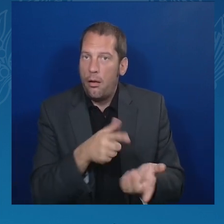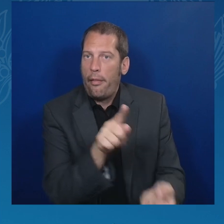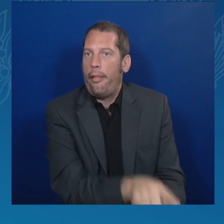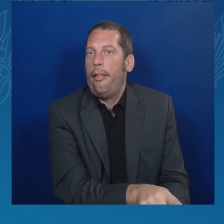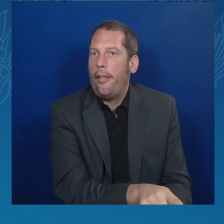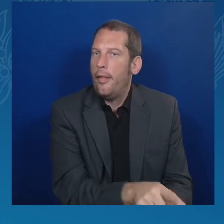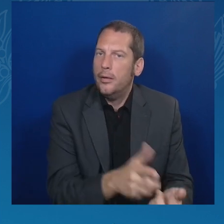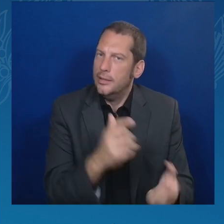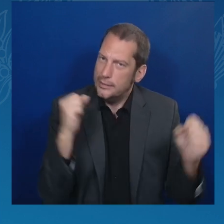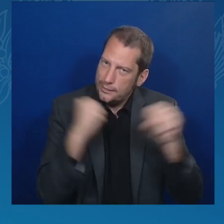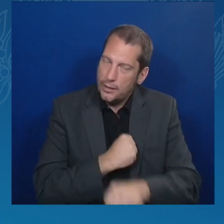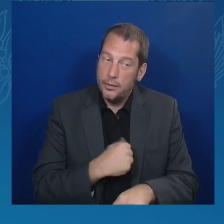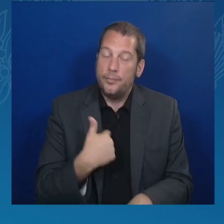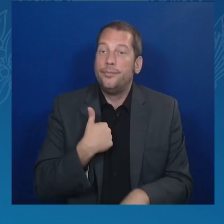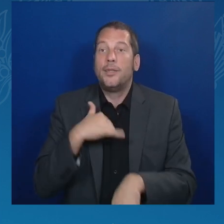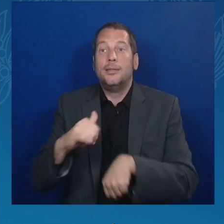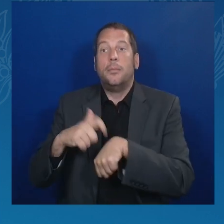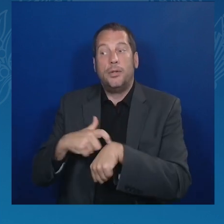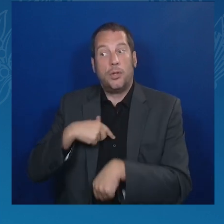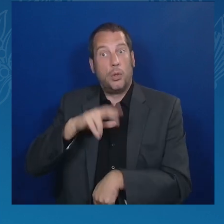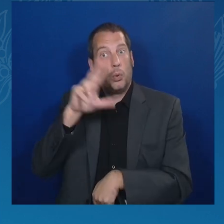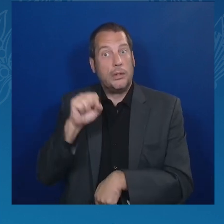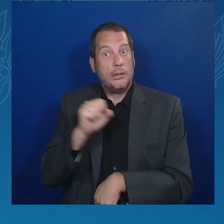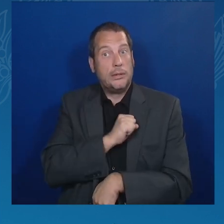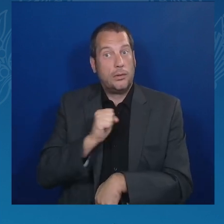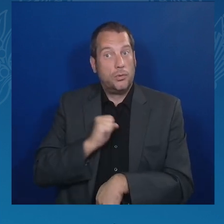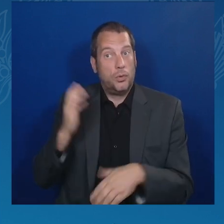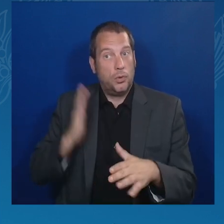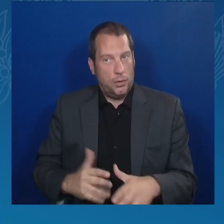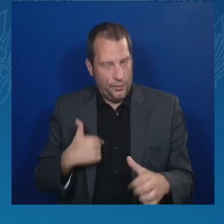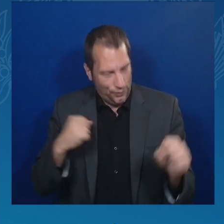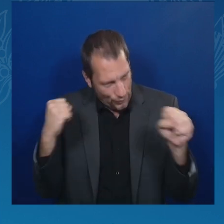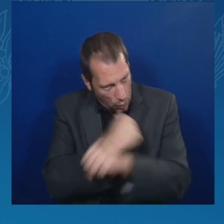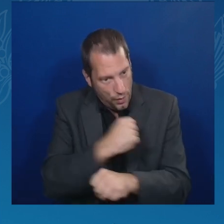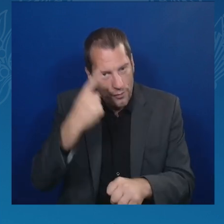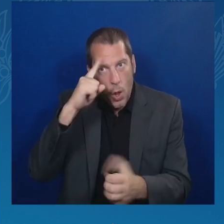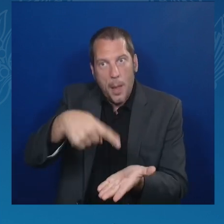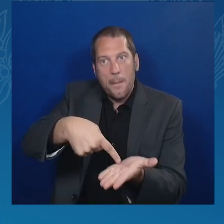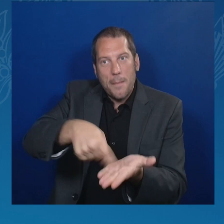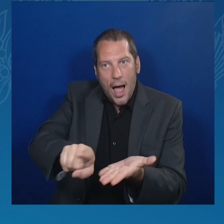And as Elena mentioned, this past October, with pride,